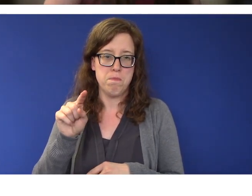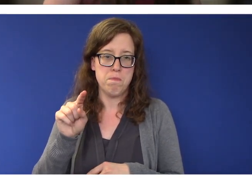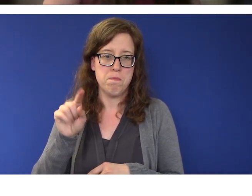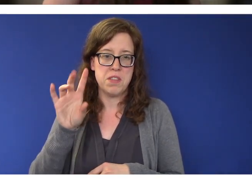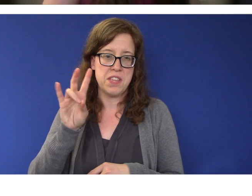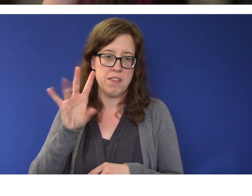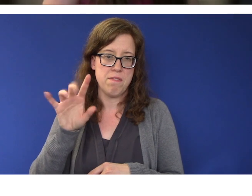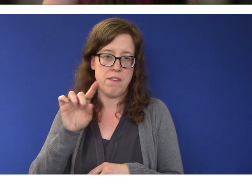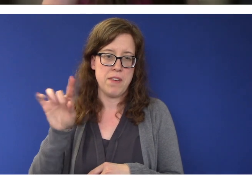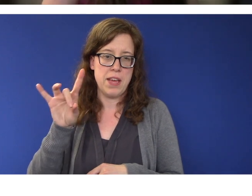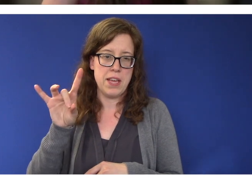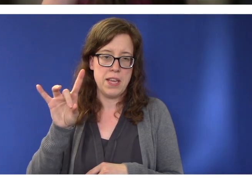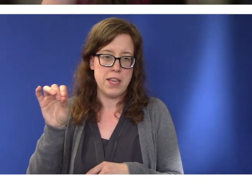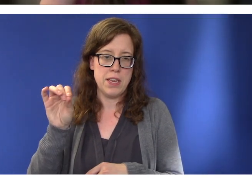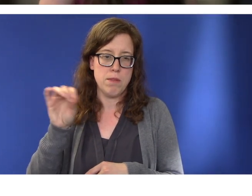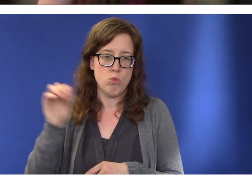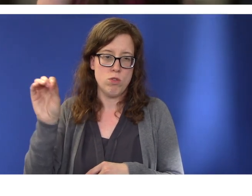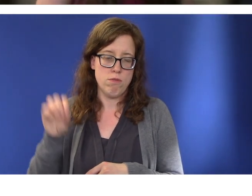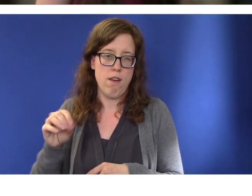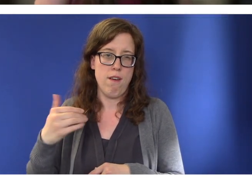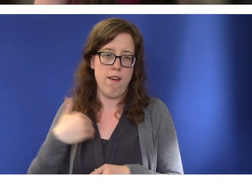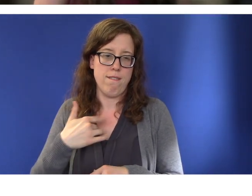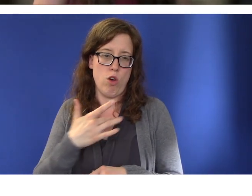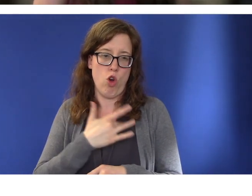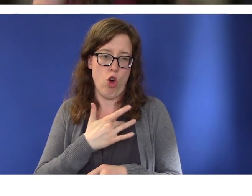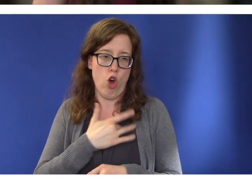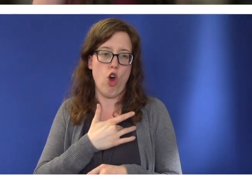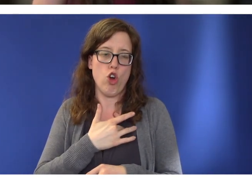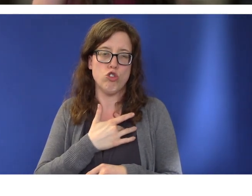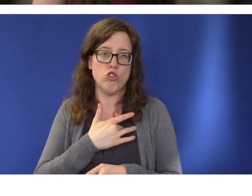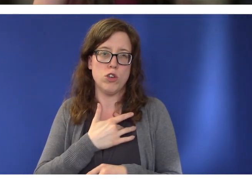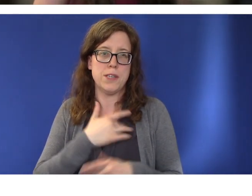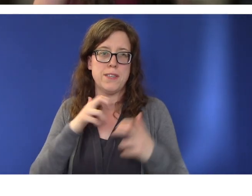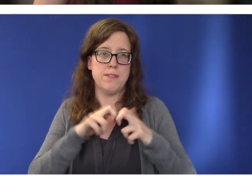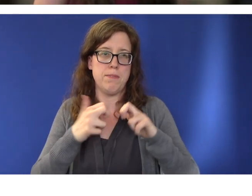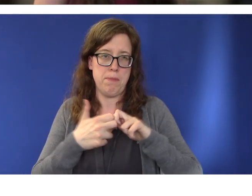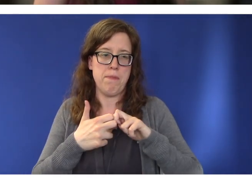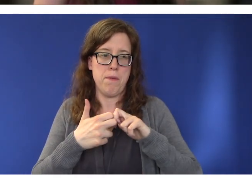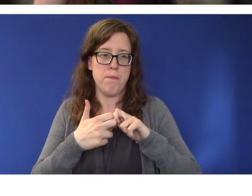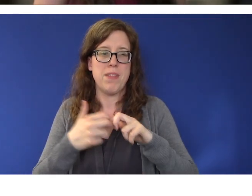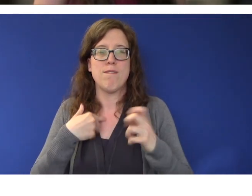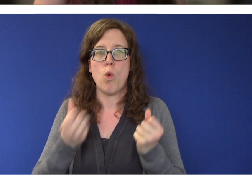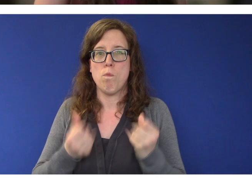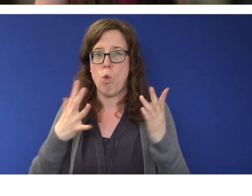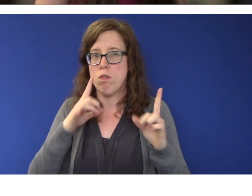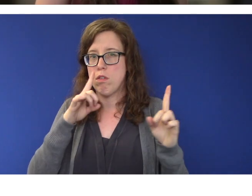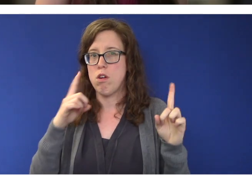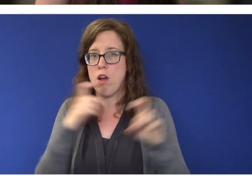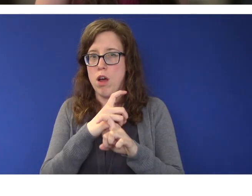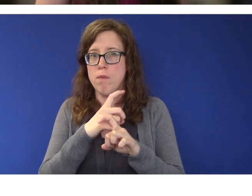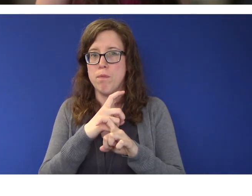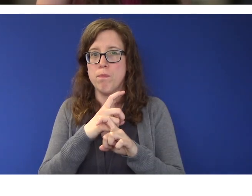congenital heart defects. Many individuals with CHARGE have multiple, complex congenital heart